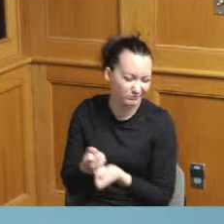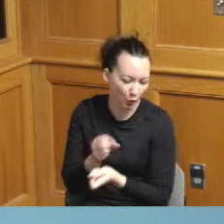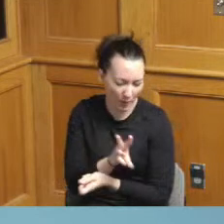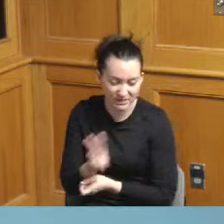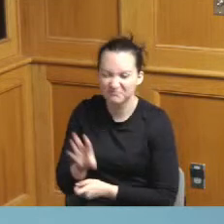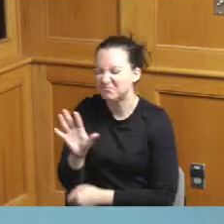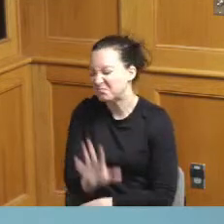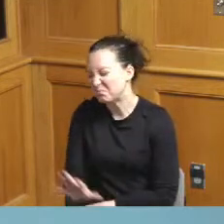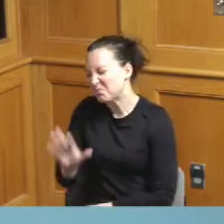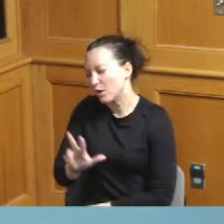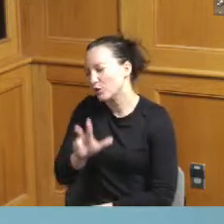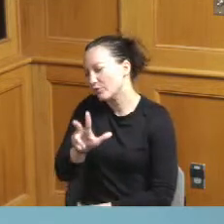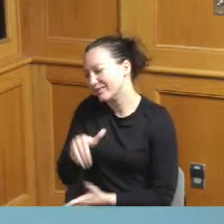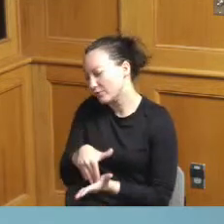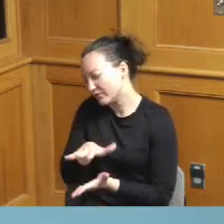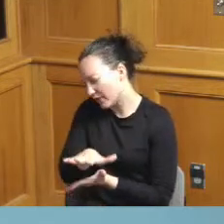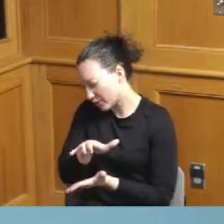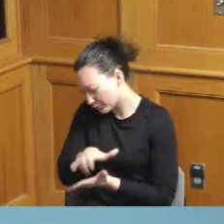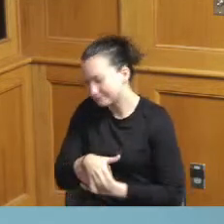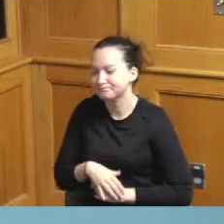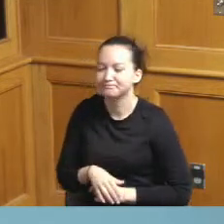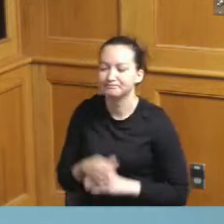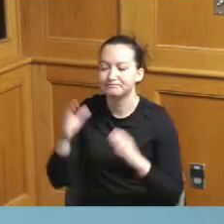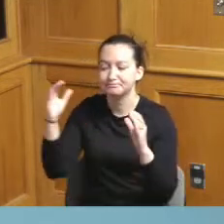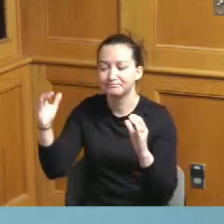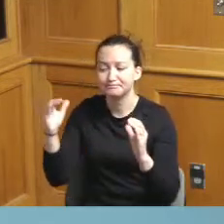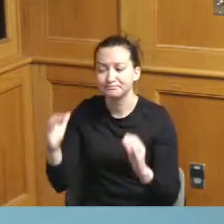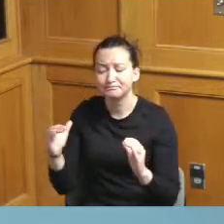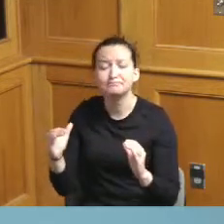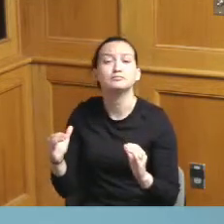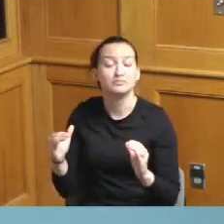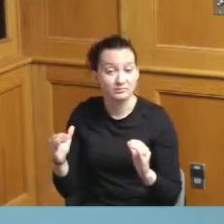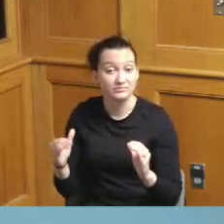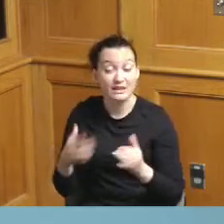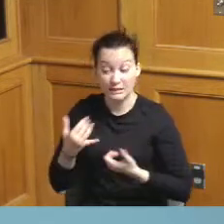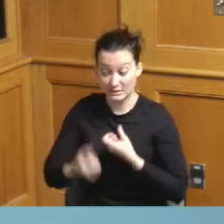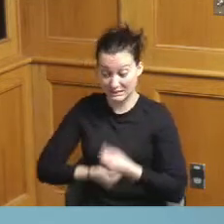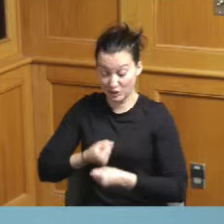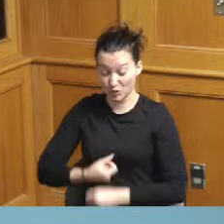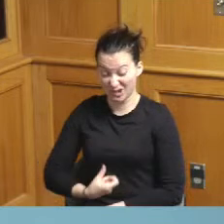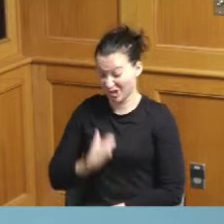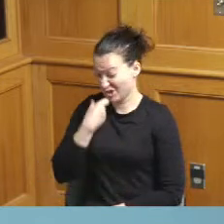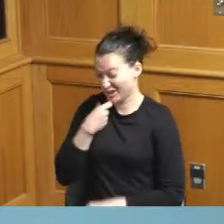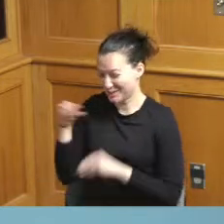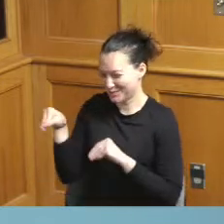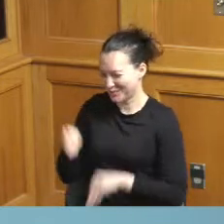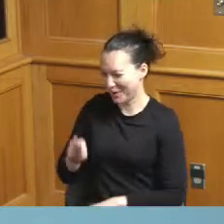it's approximately thirty five hundred dollars additionally this year we just moved to Microsoft